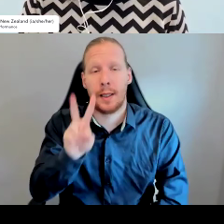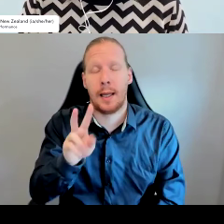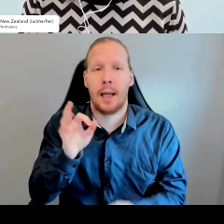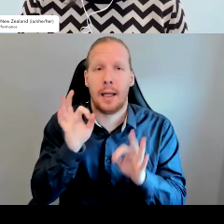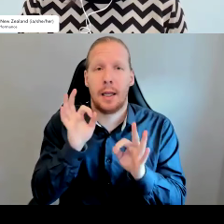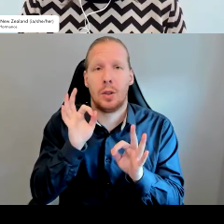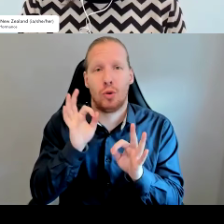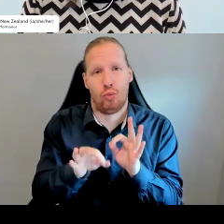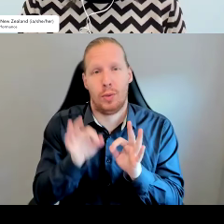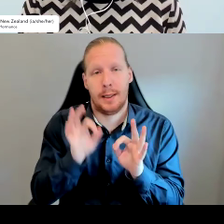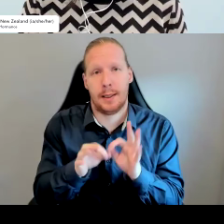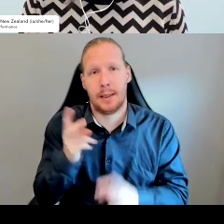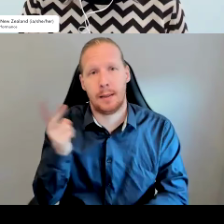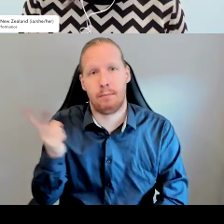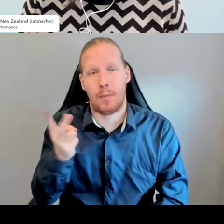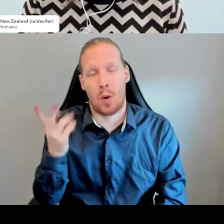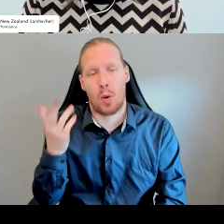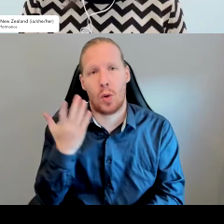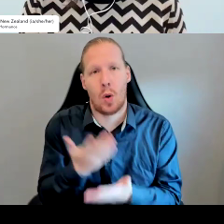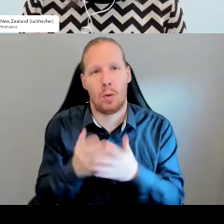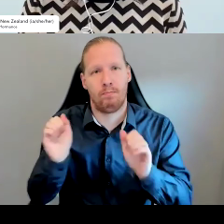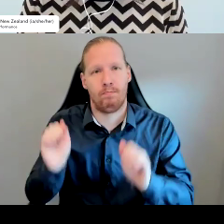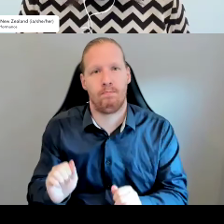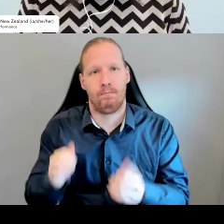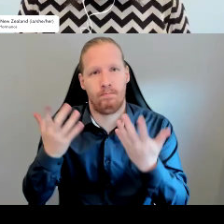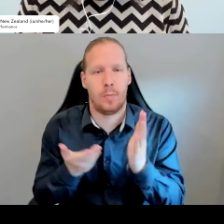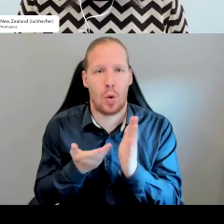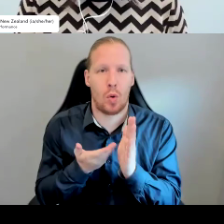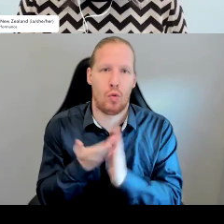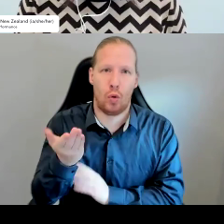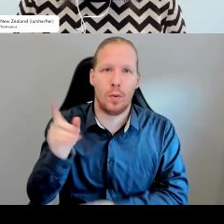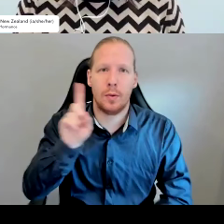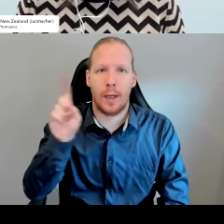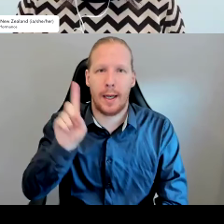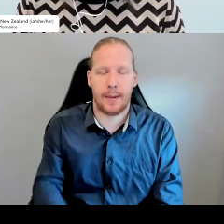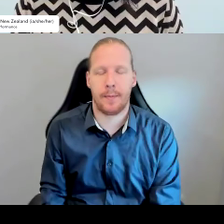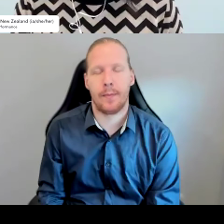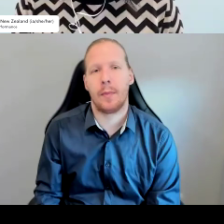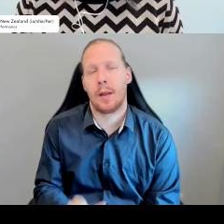and Laura, on screen throughout this session. If you are deaf or turi Māori and you'd like to